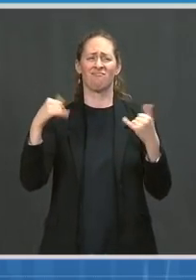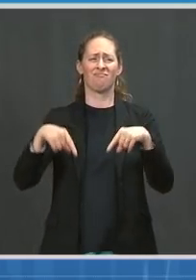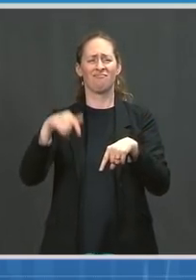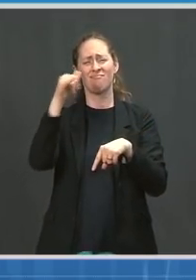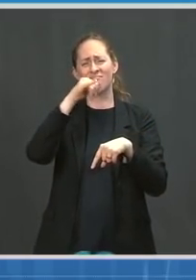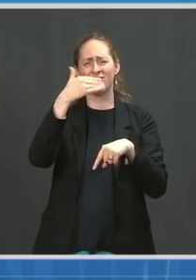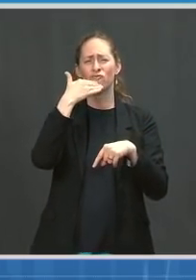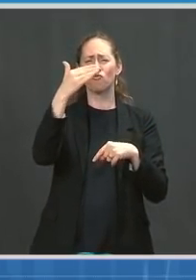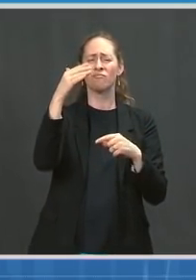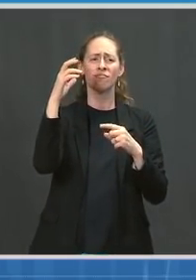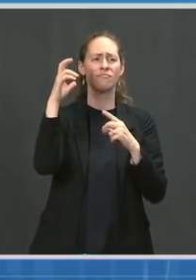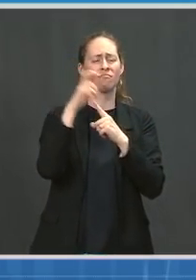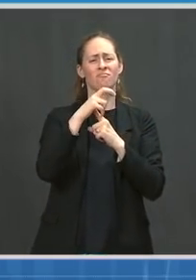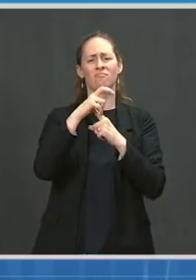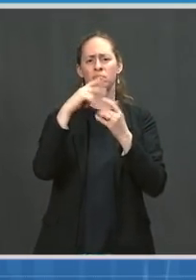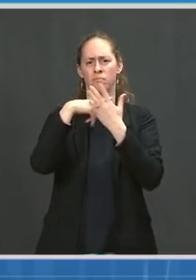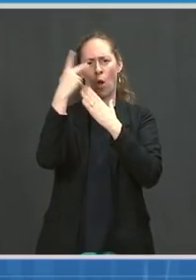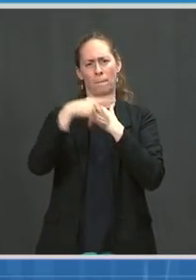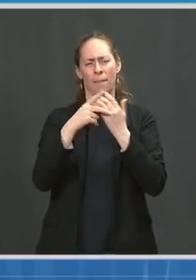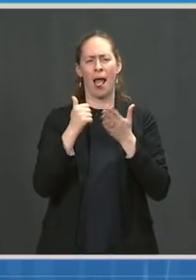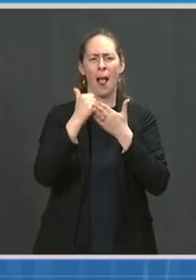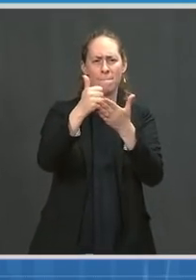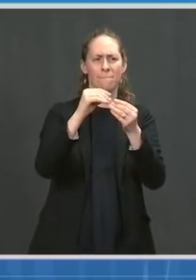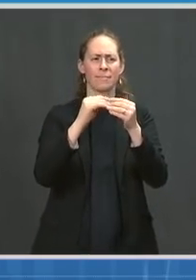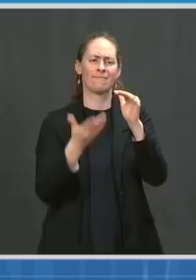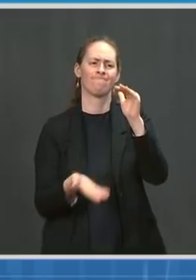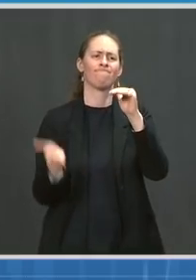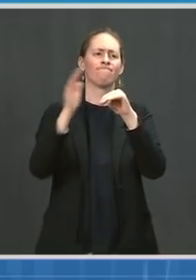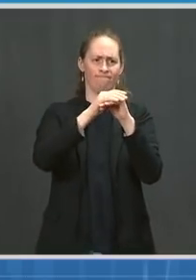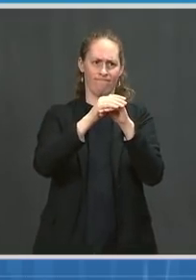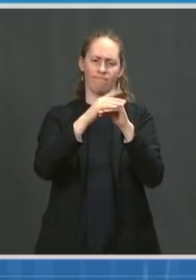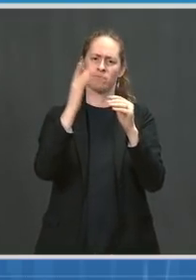We've allocated $3 billion to community-based organizations,